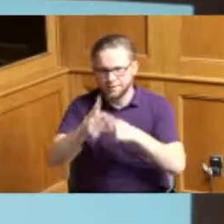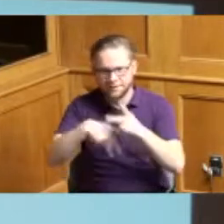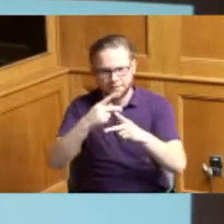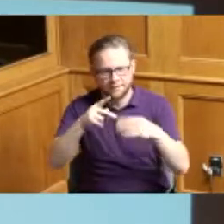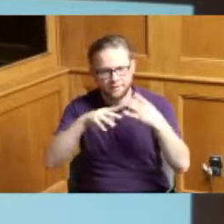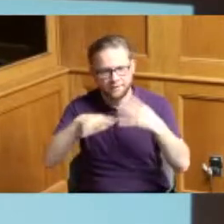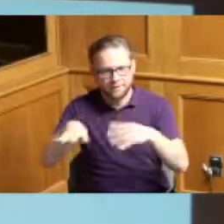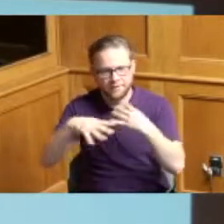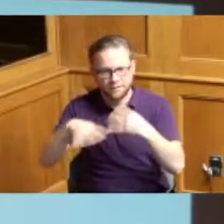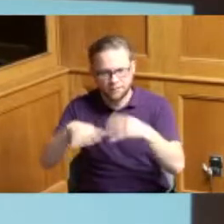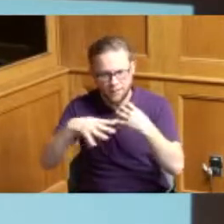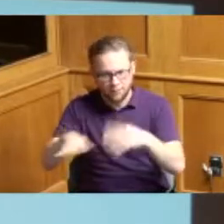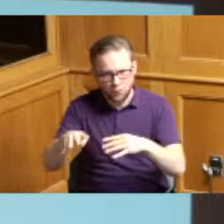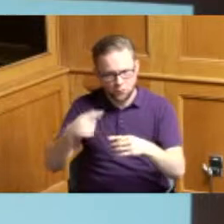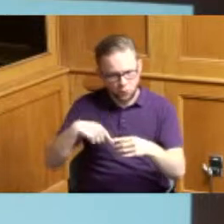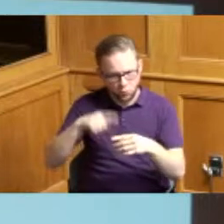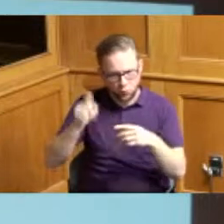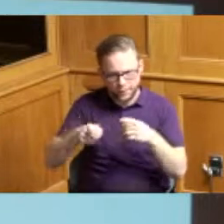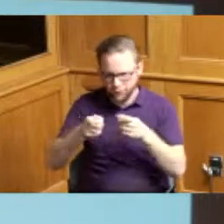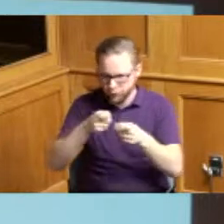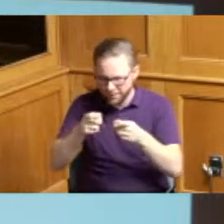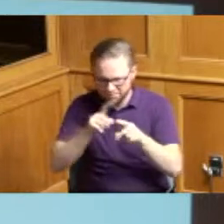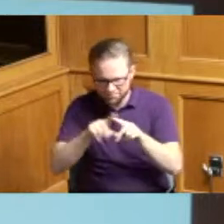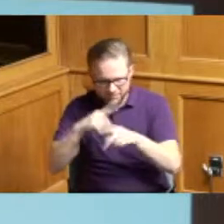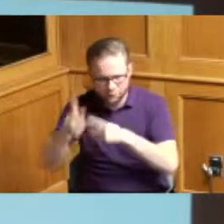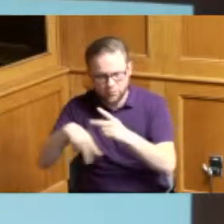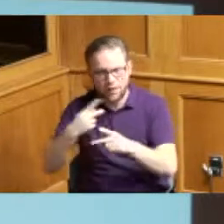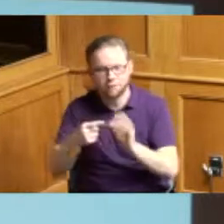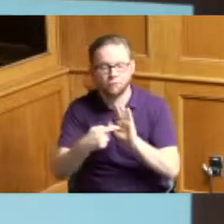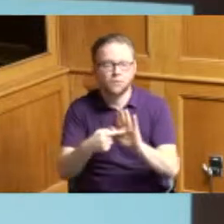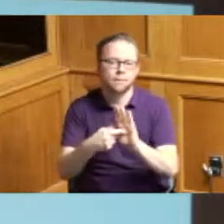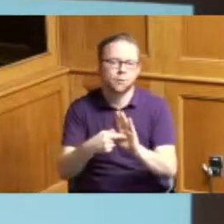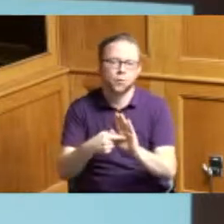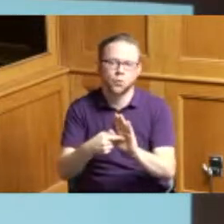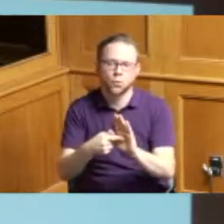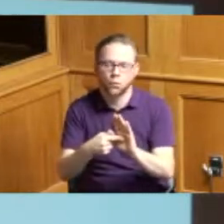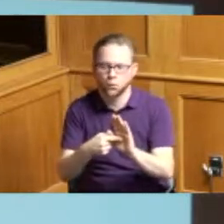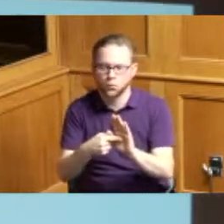has to manage so some of the examples of the types of flows are first sanitary sewer flow which is